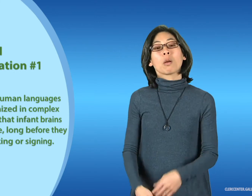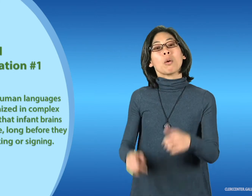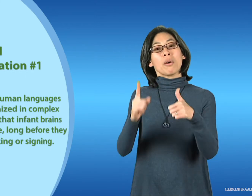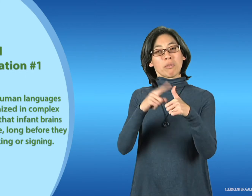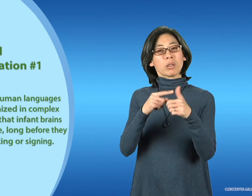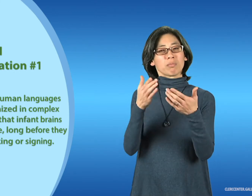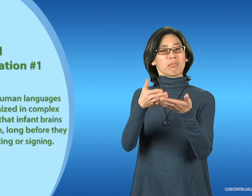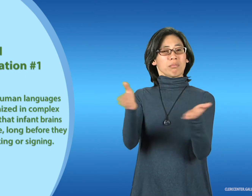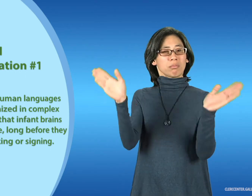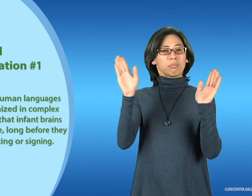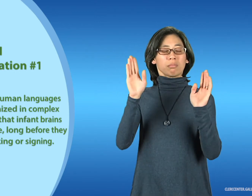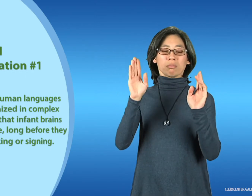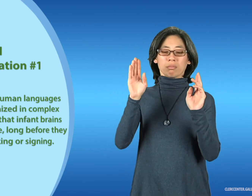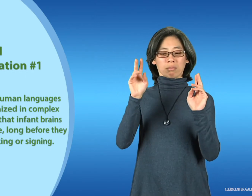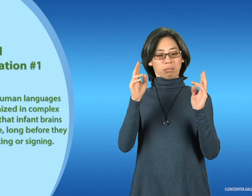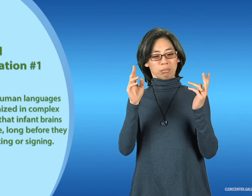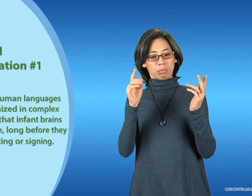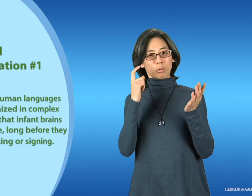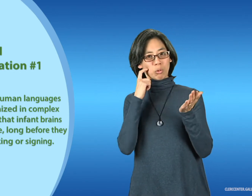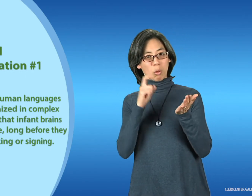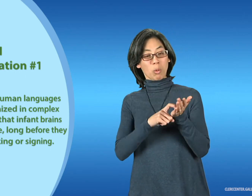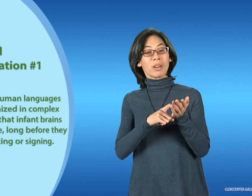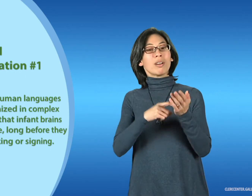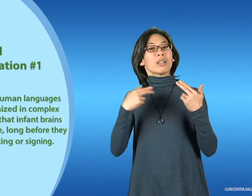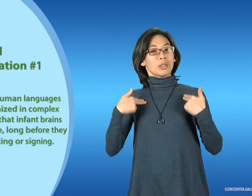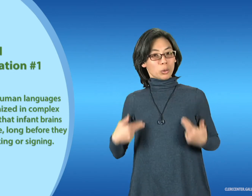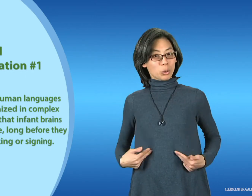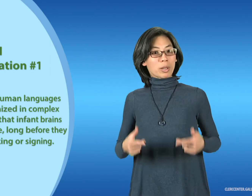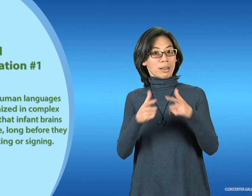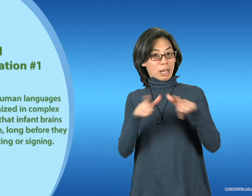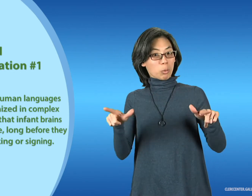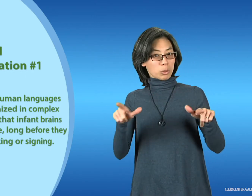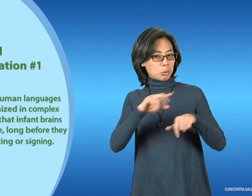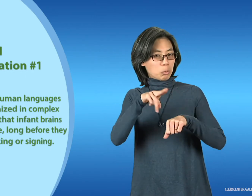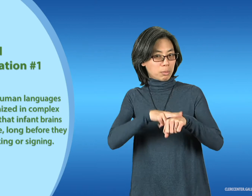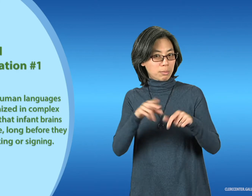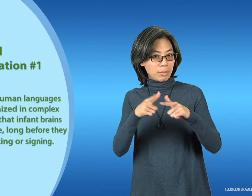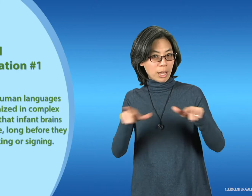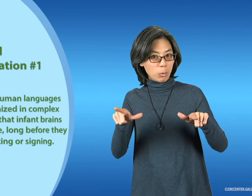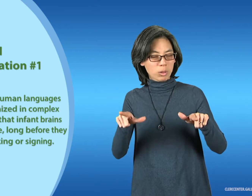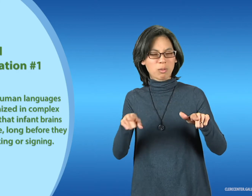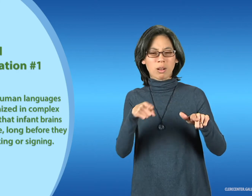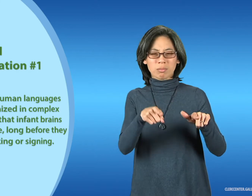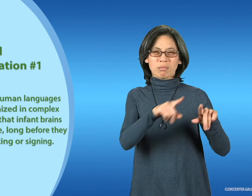So, the first point that we want to make sure we notice is that human natural languages